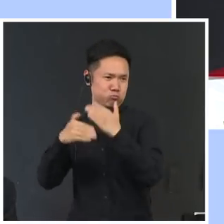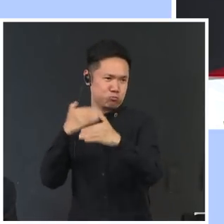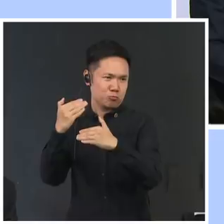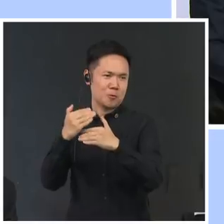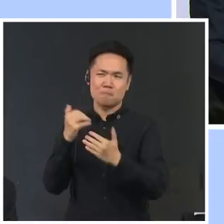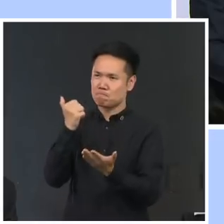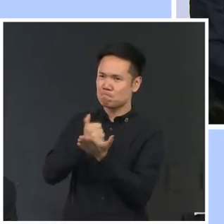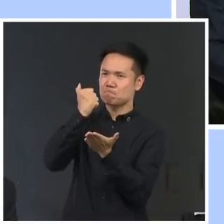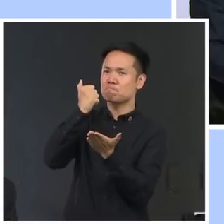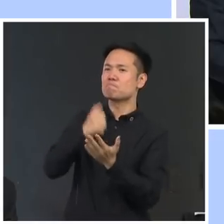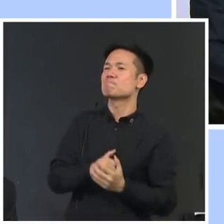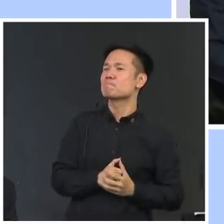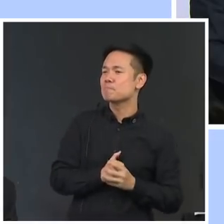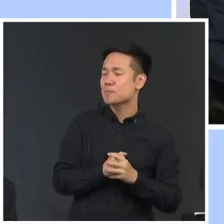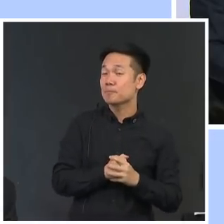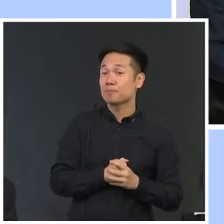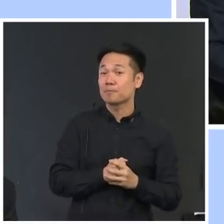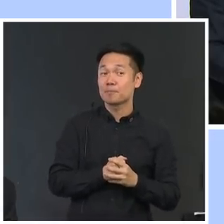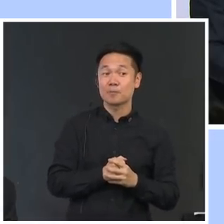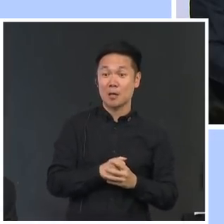for the establishment of the sign language act here in Japan.